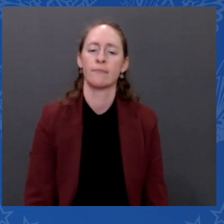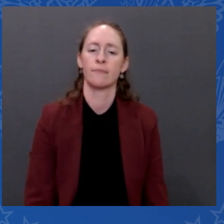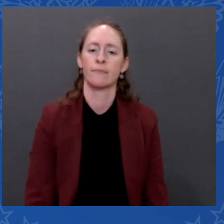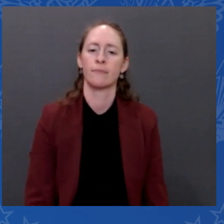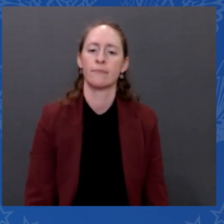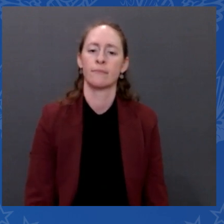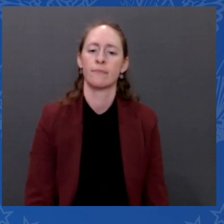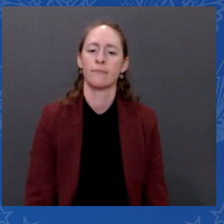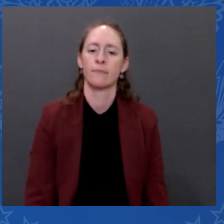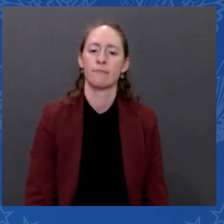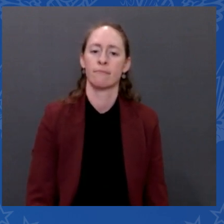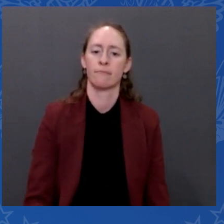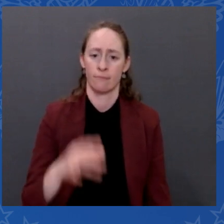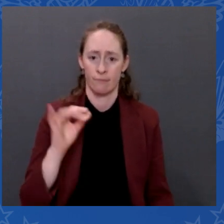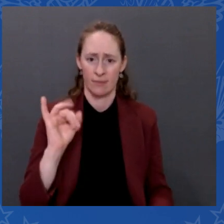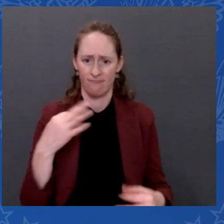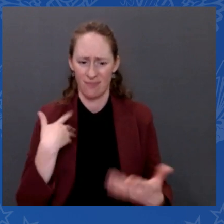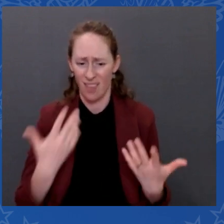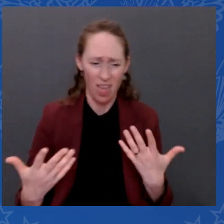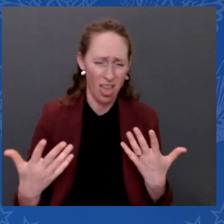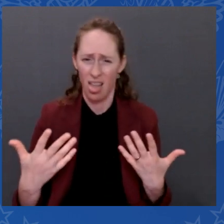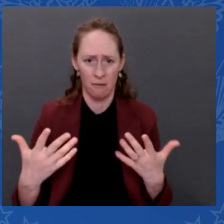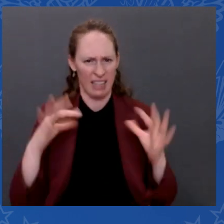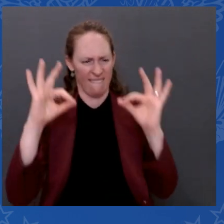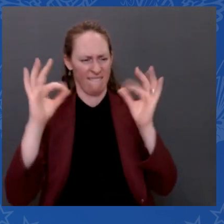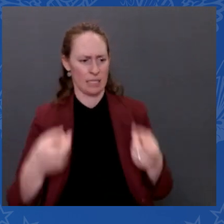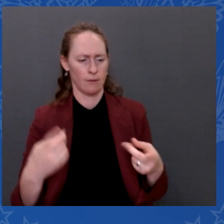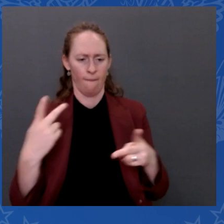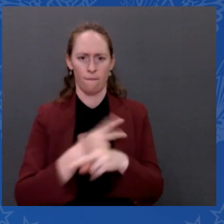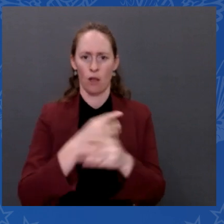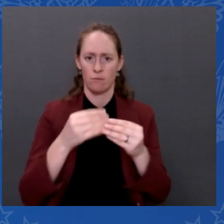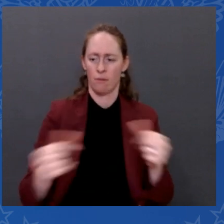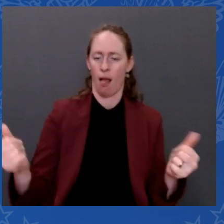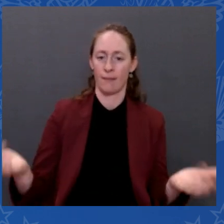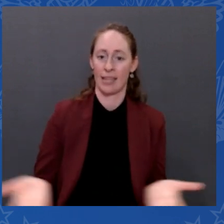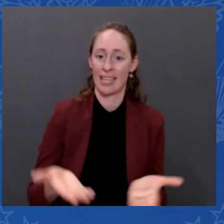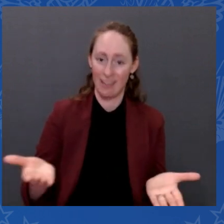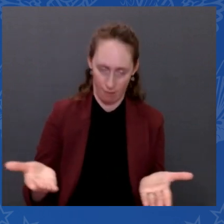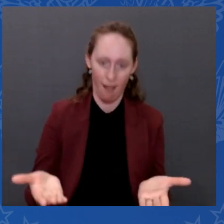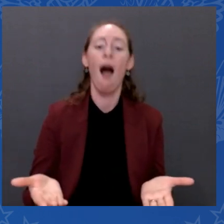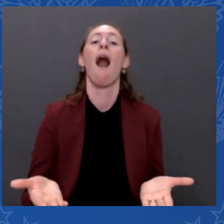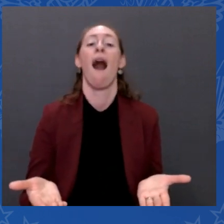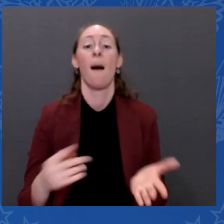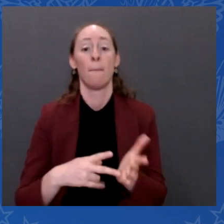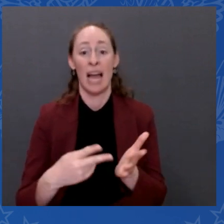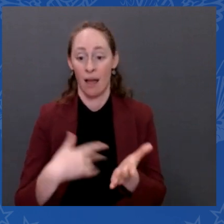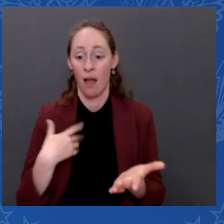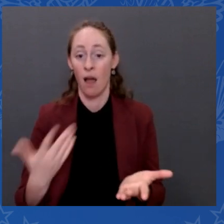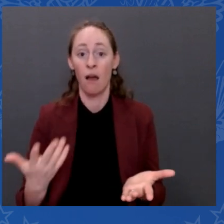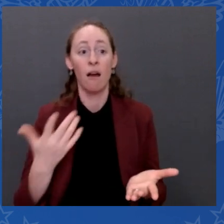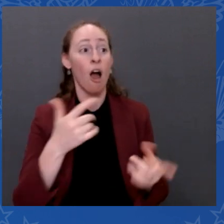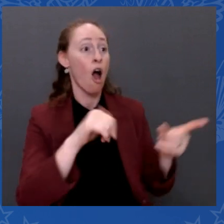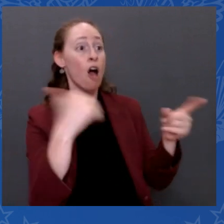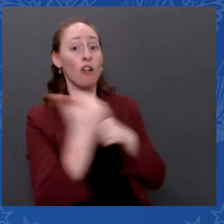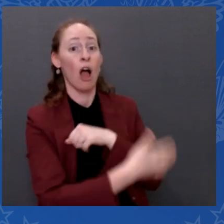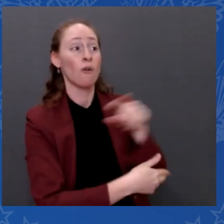to export those products to the rest of the world, and we get 95 percent more customers. That's essentially how Cummins built its business.